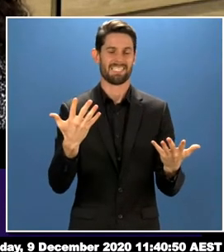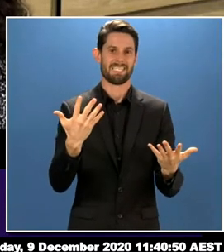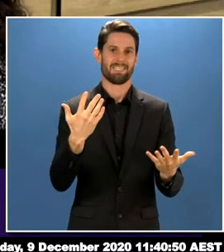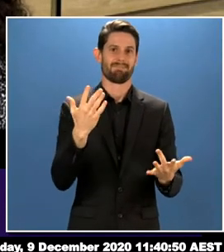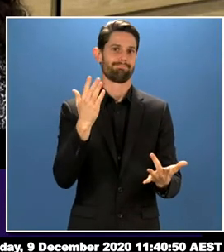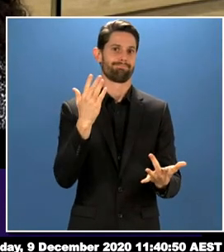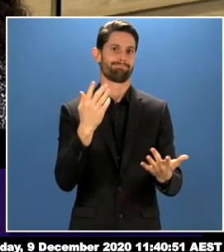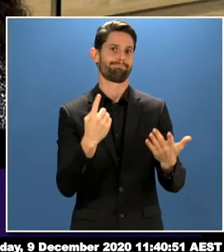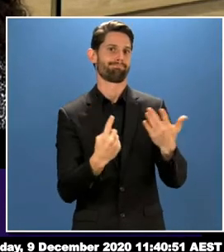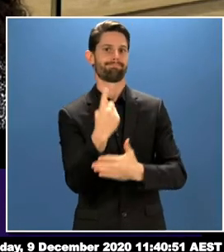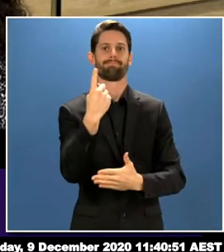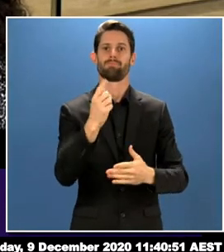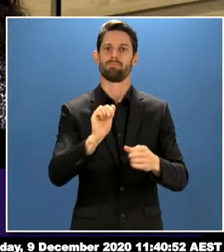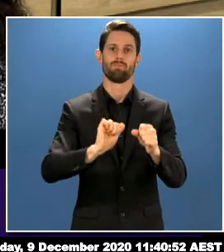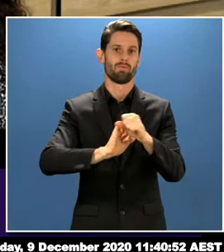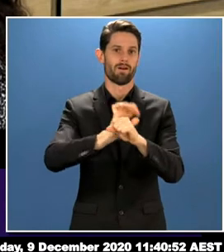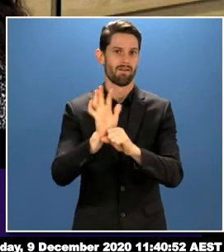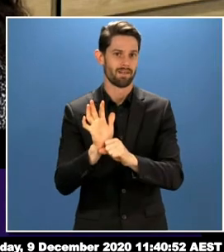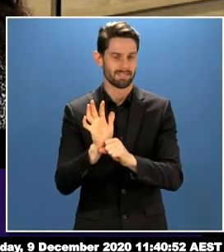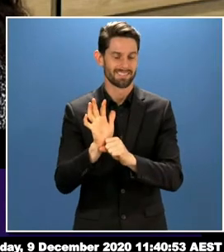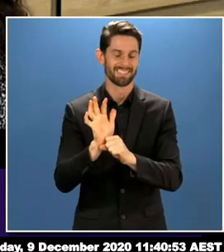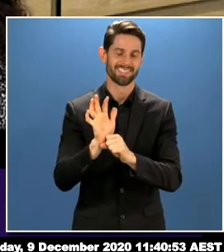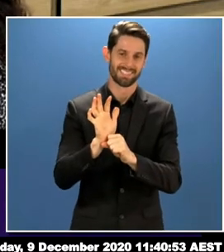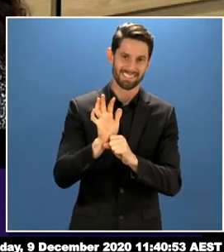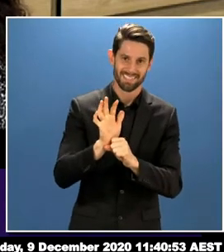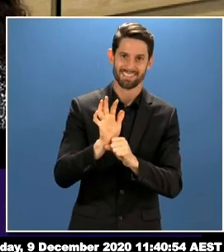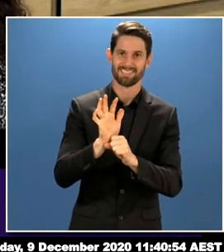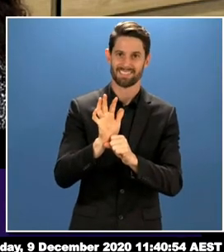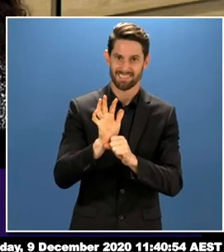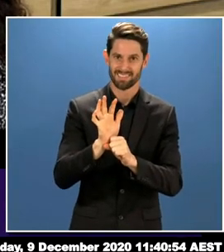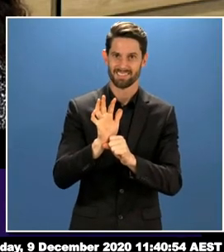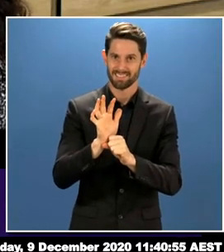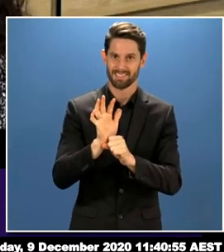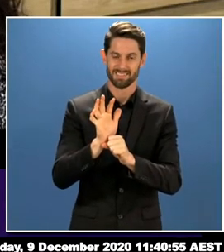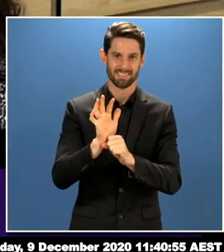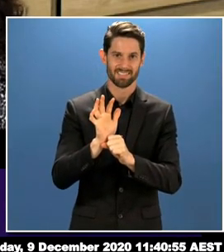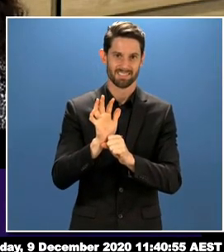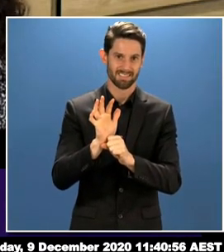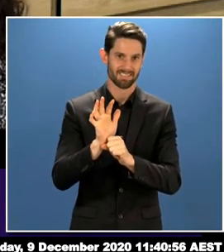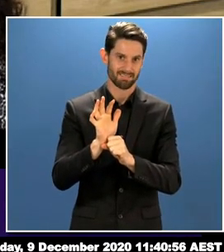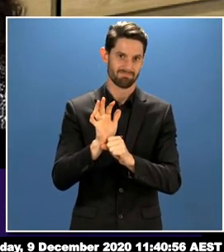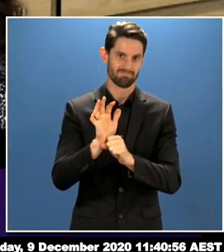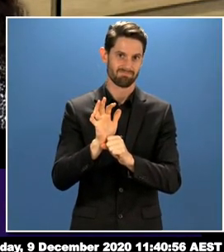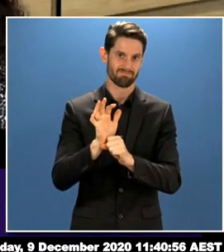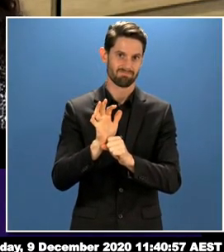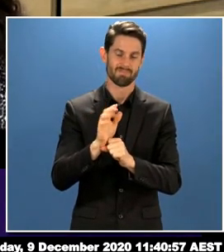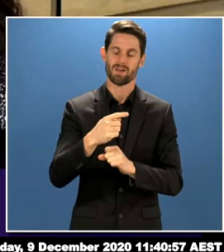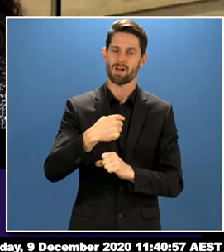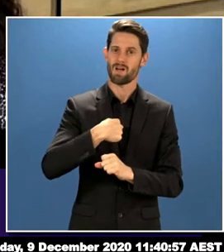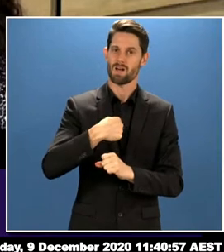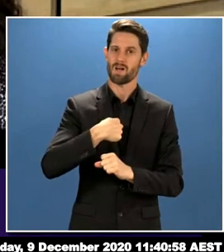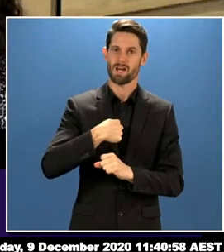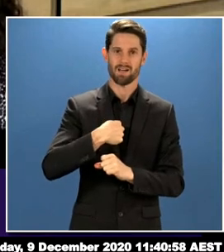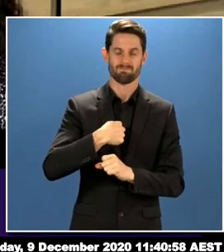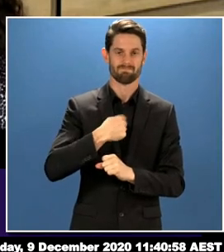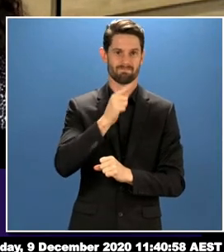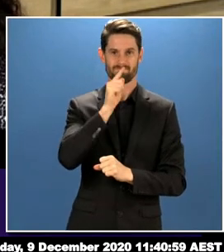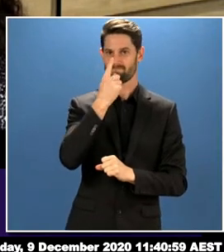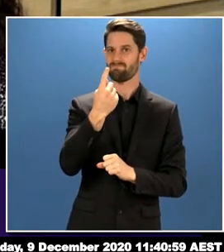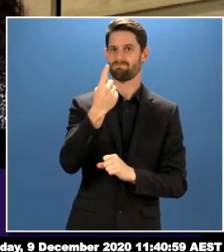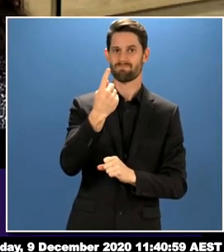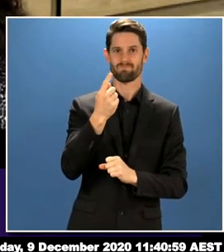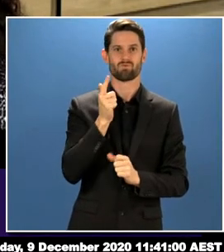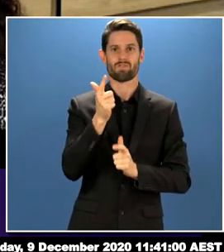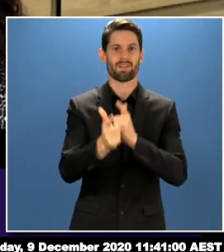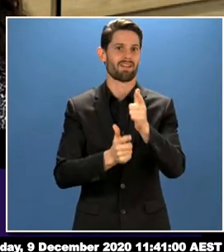But, yes, normally I travel but only when there is a need to, when they